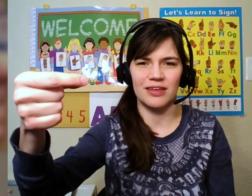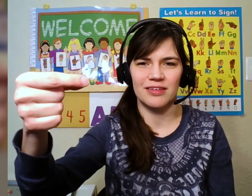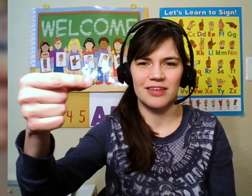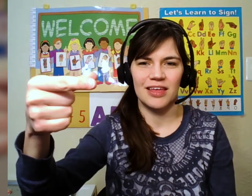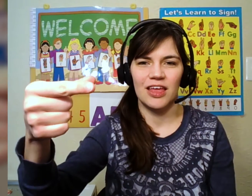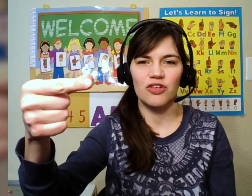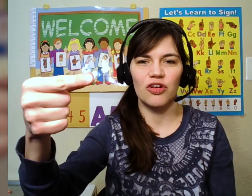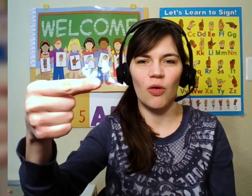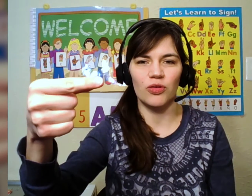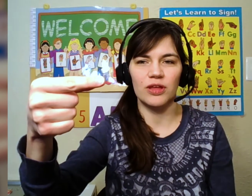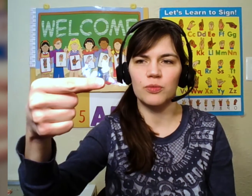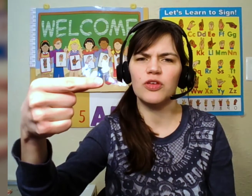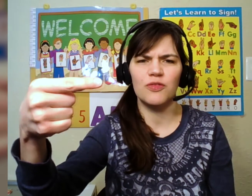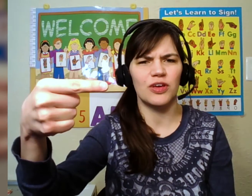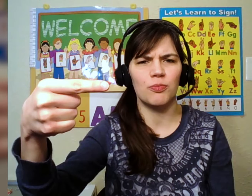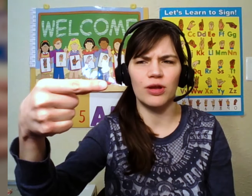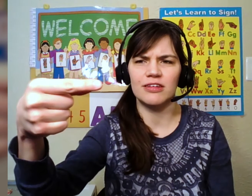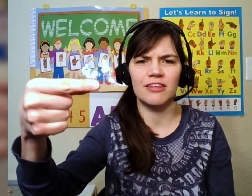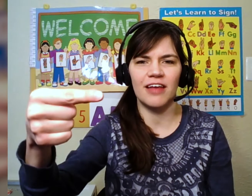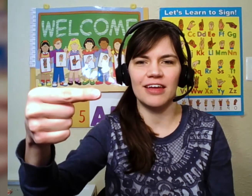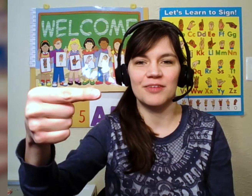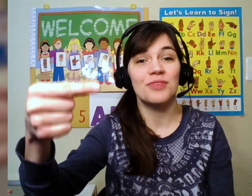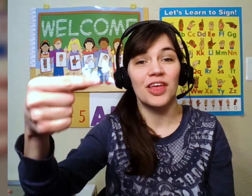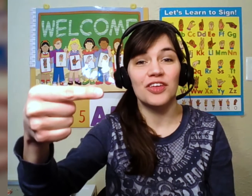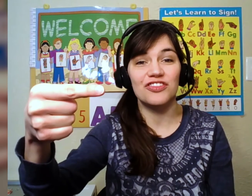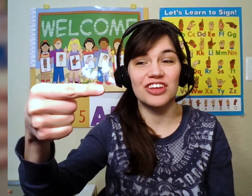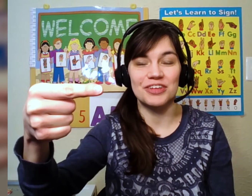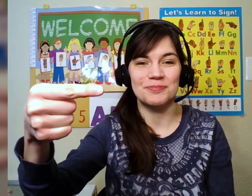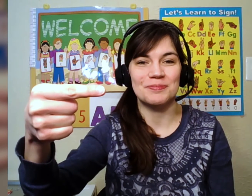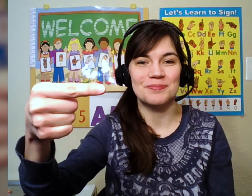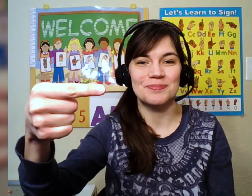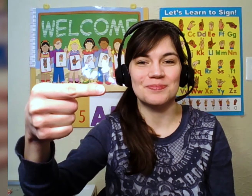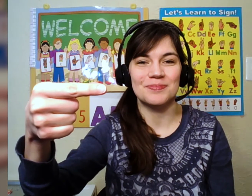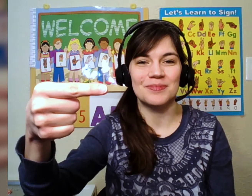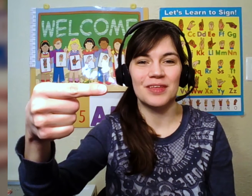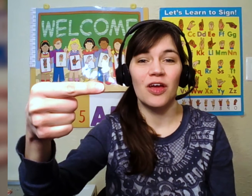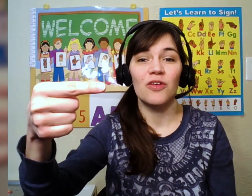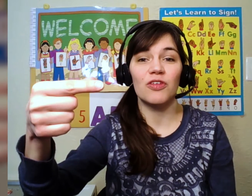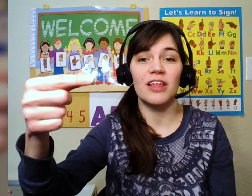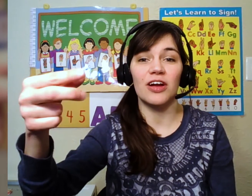something and you're gonna hold it with your finger pointing to the side .G. For